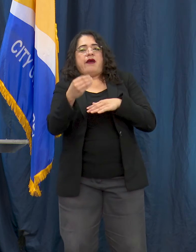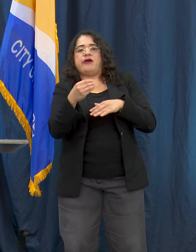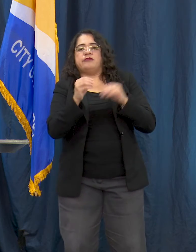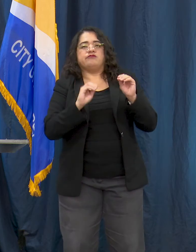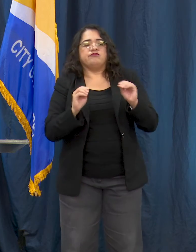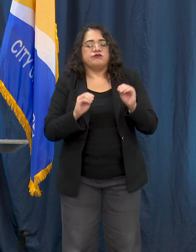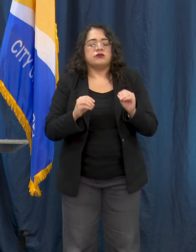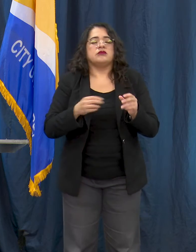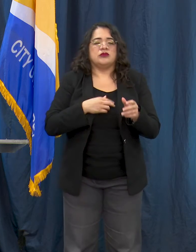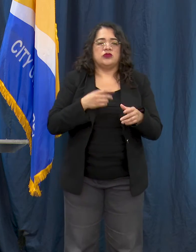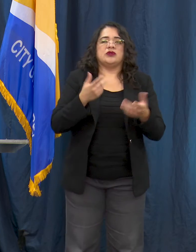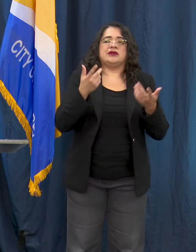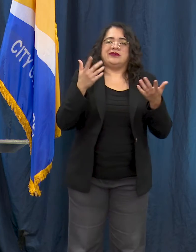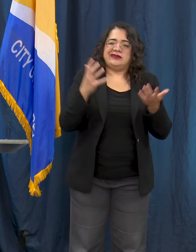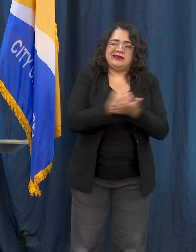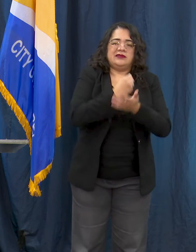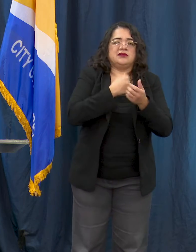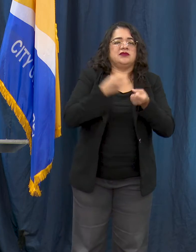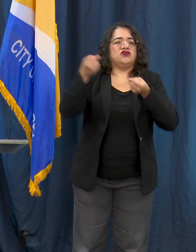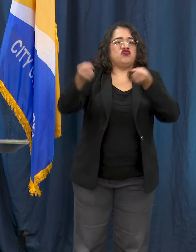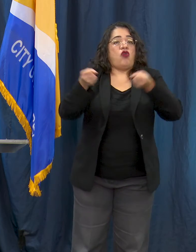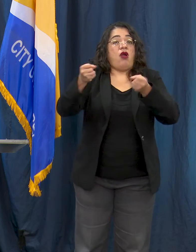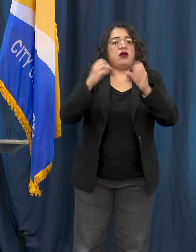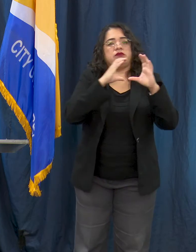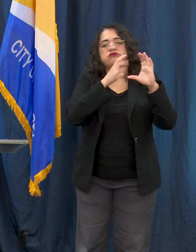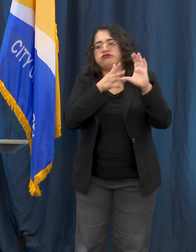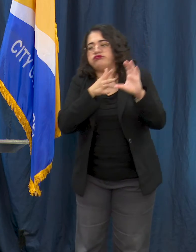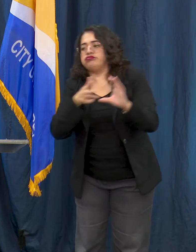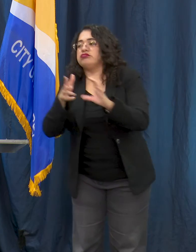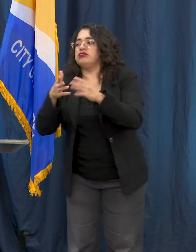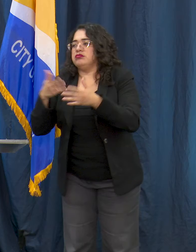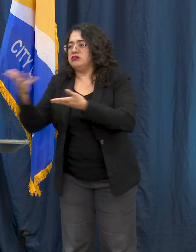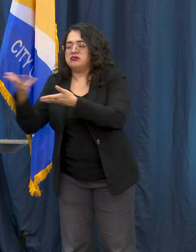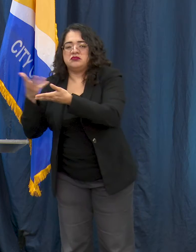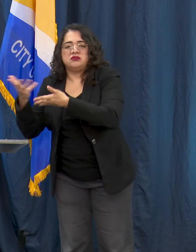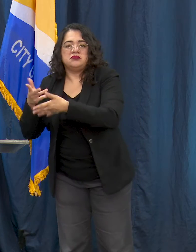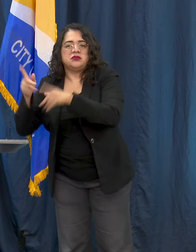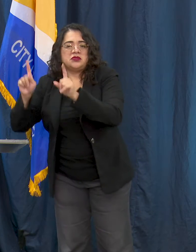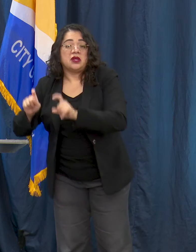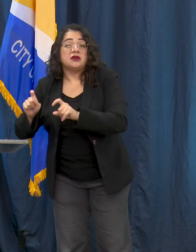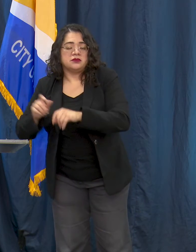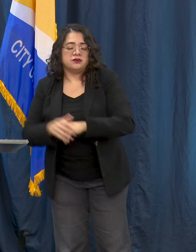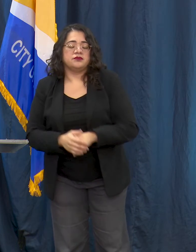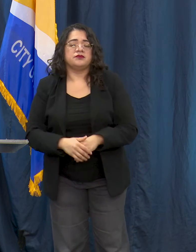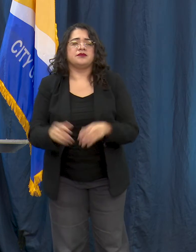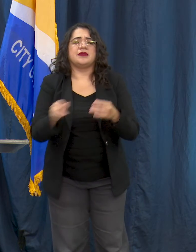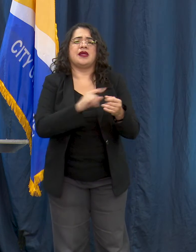able to get people tested. We don't have any additional drive through opportunities at this time. The last question is related to